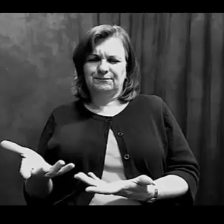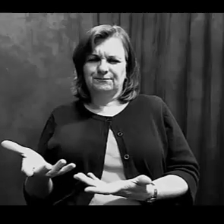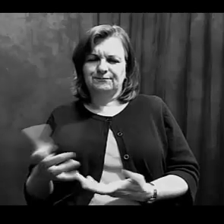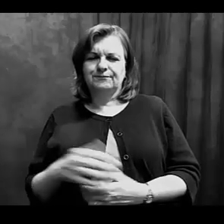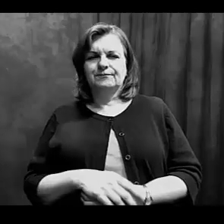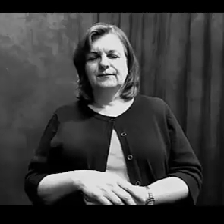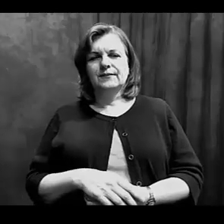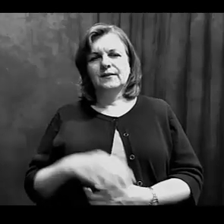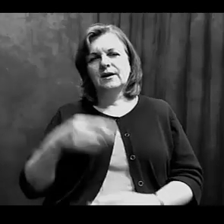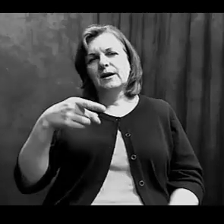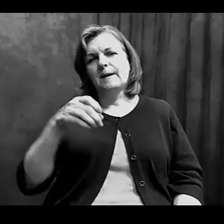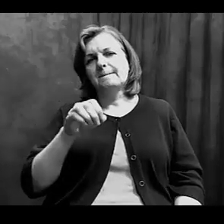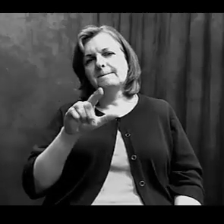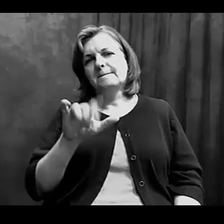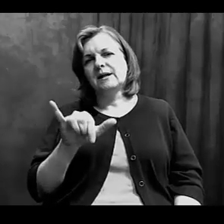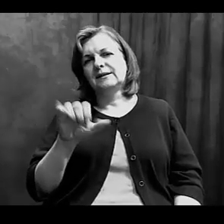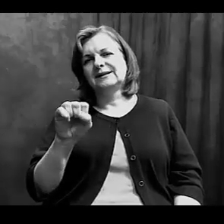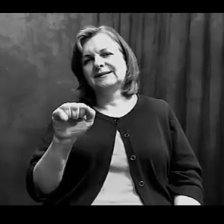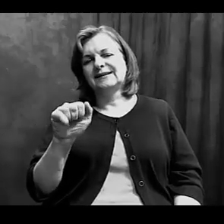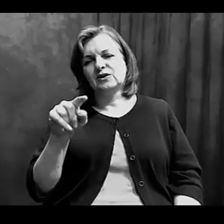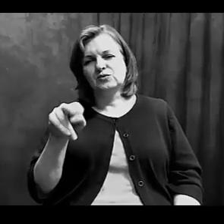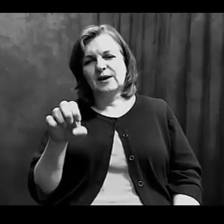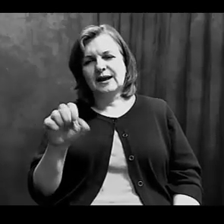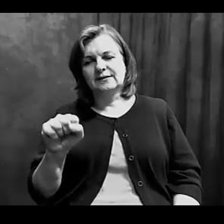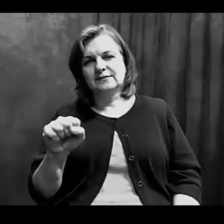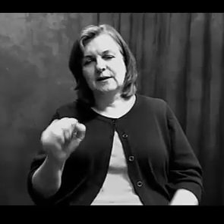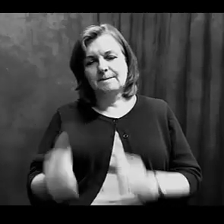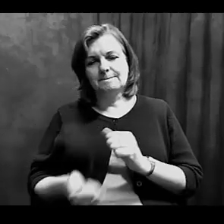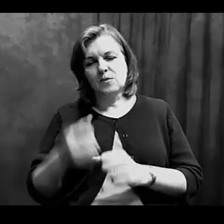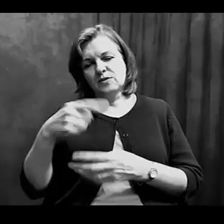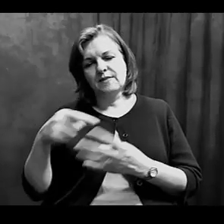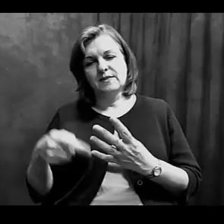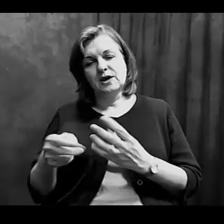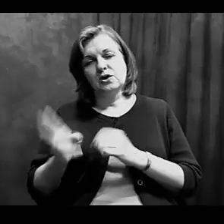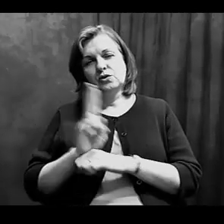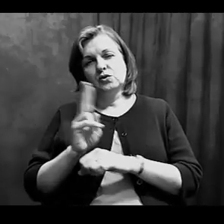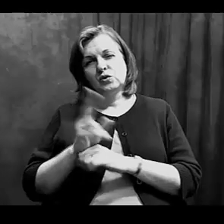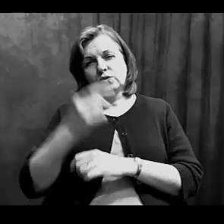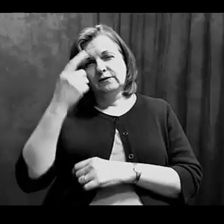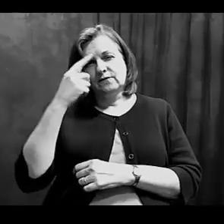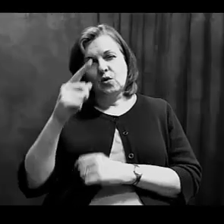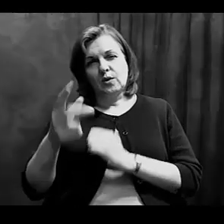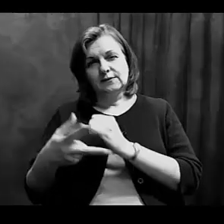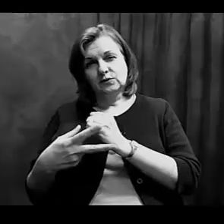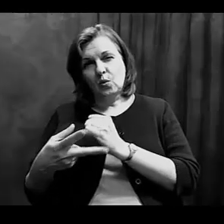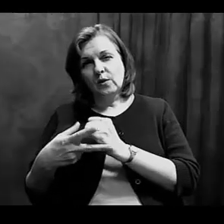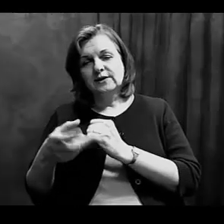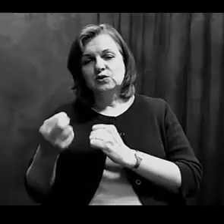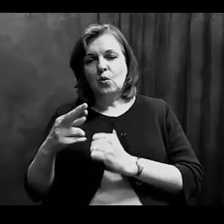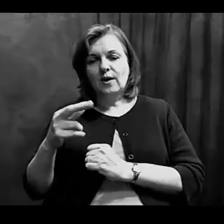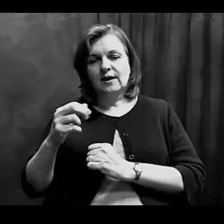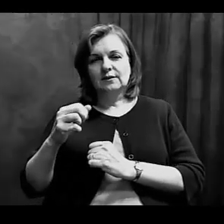so why would we do this? well for a polysaccharide we see most of them used as storage